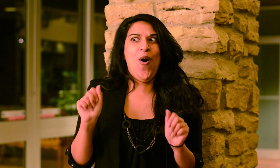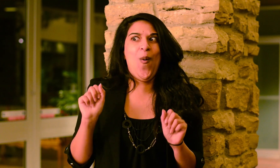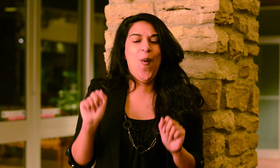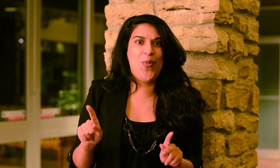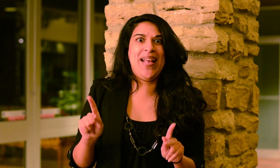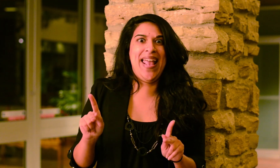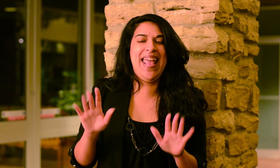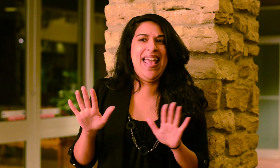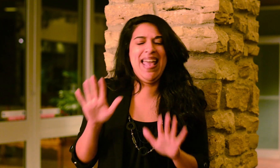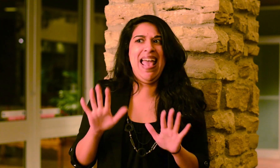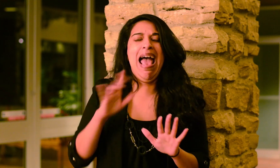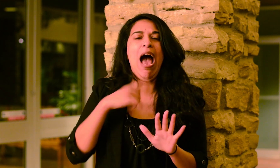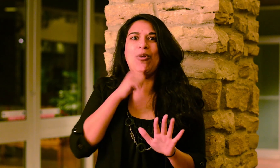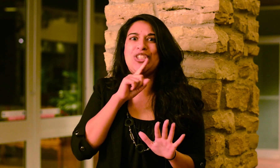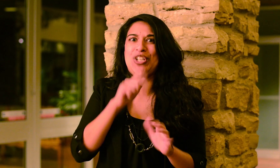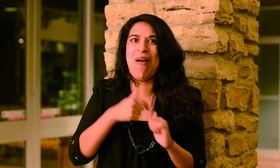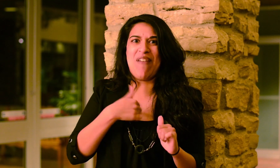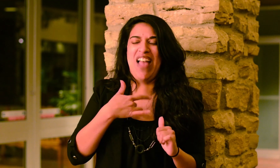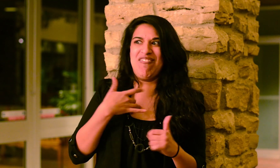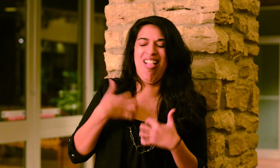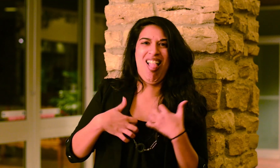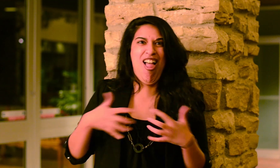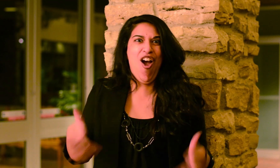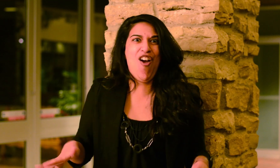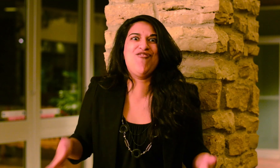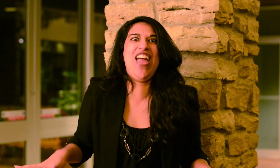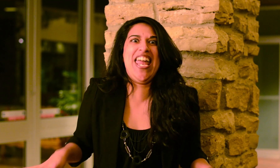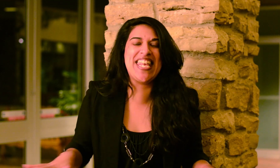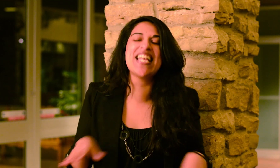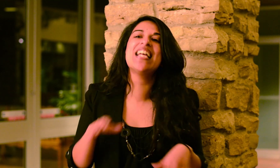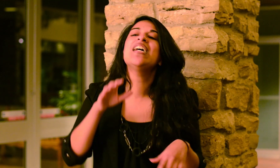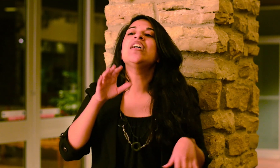I didn't know what I thought or felt about that. I couldn't decide how to react.